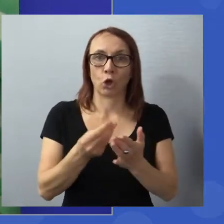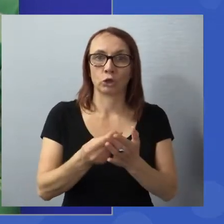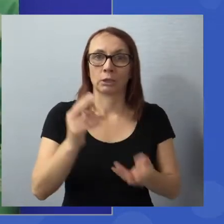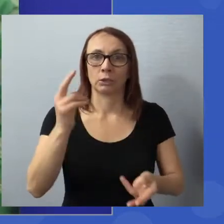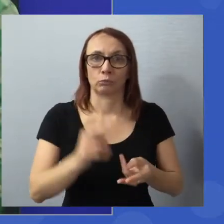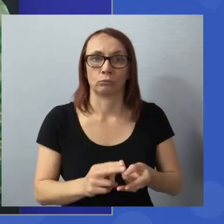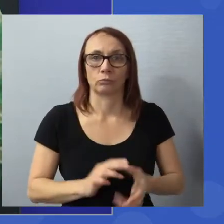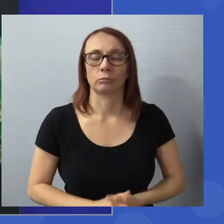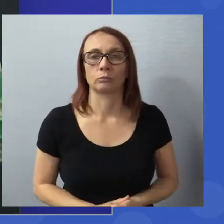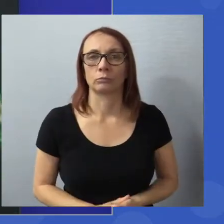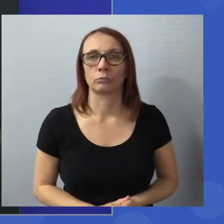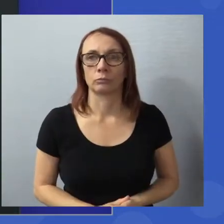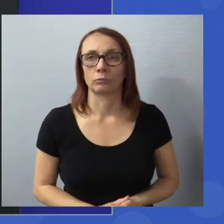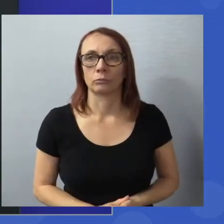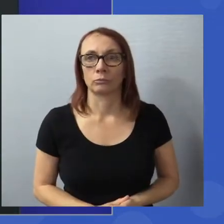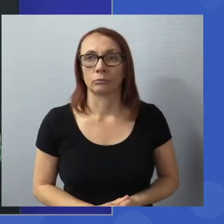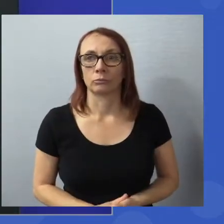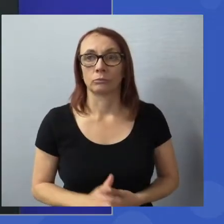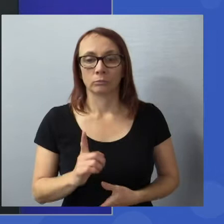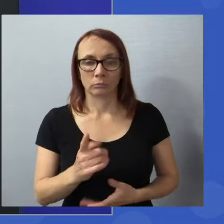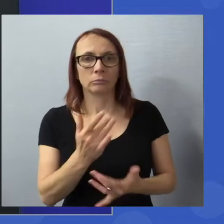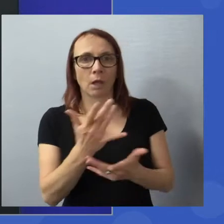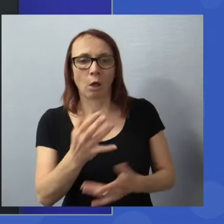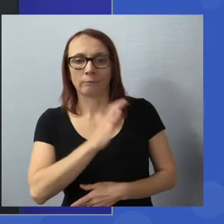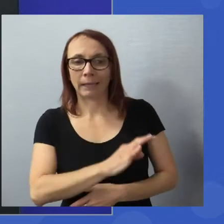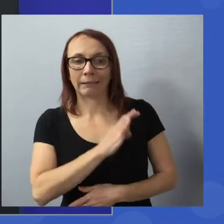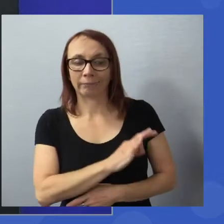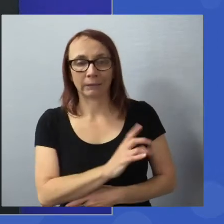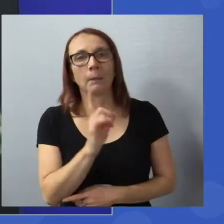some obvious benefits but obviously there will be some hard choices and